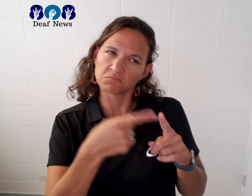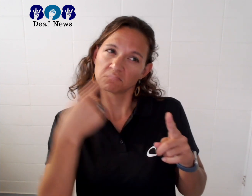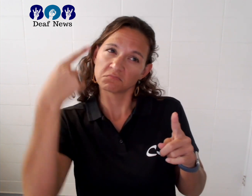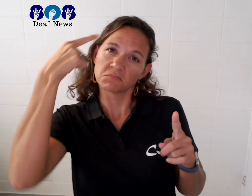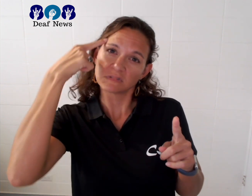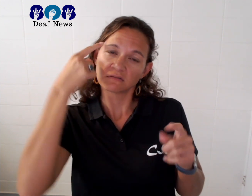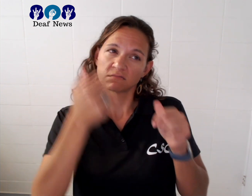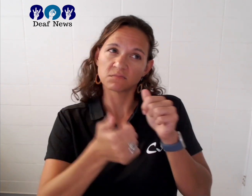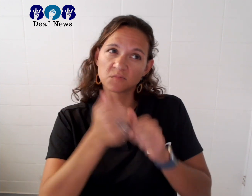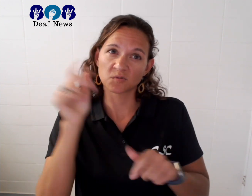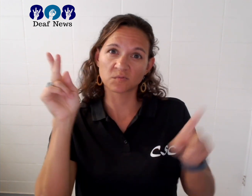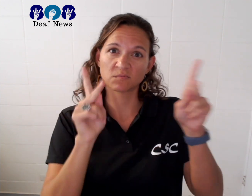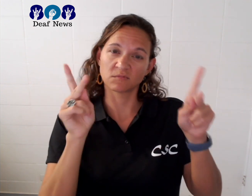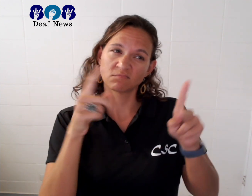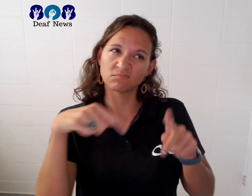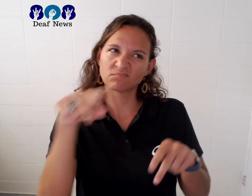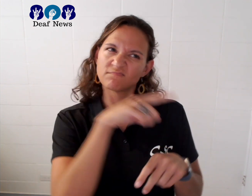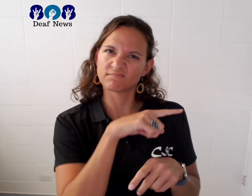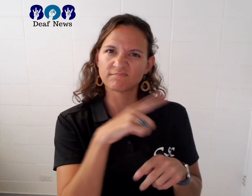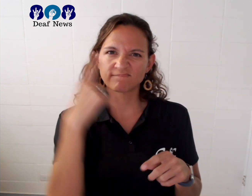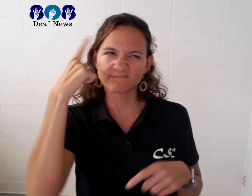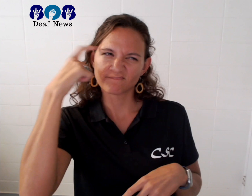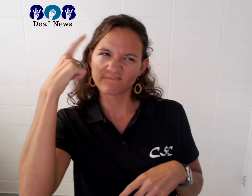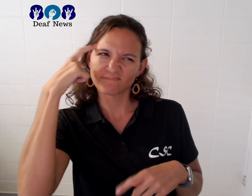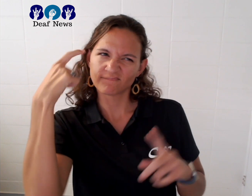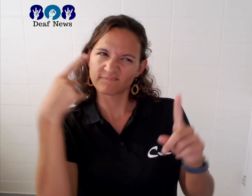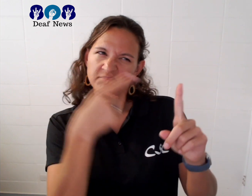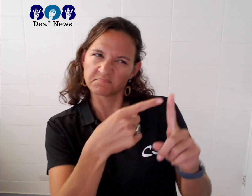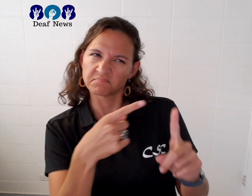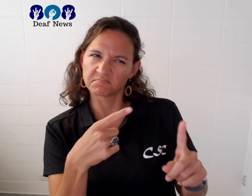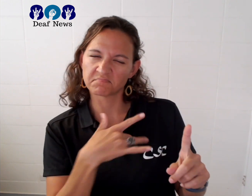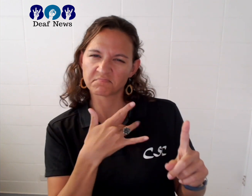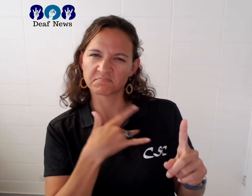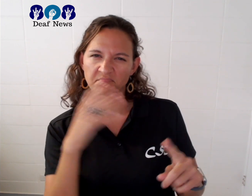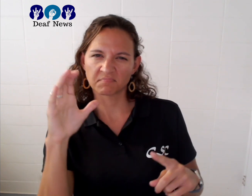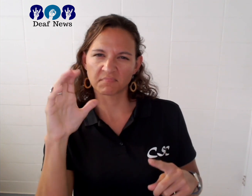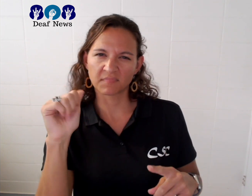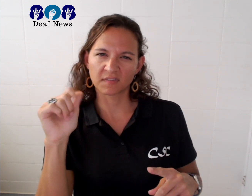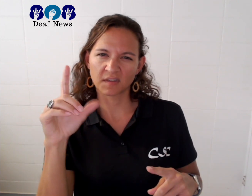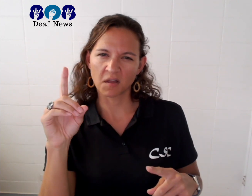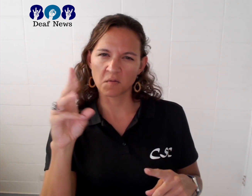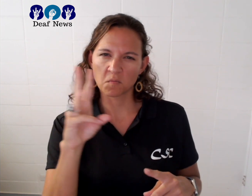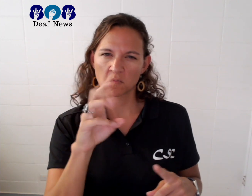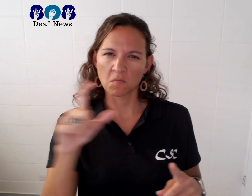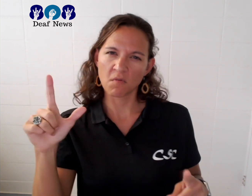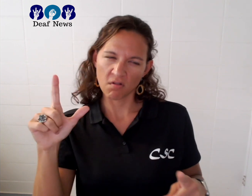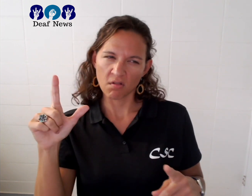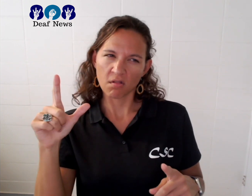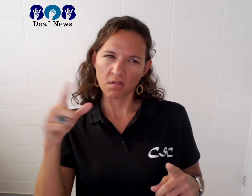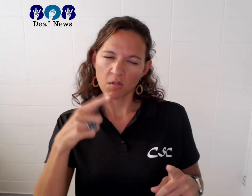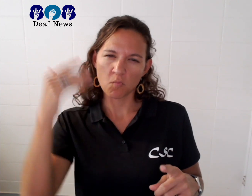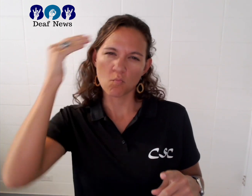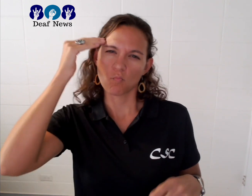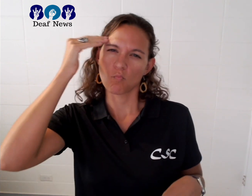that most people suspect that he had some kind of knowledge who was involved in the corruption.